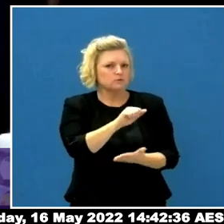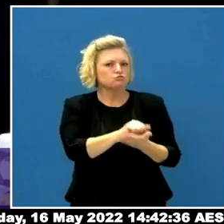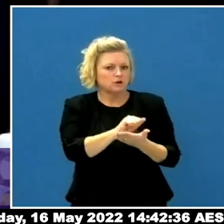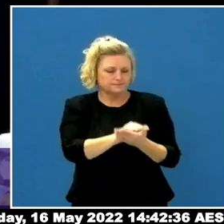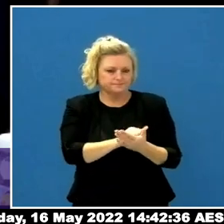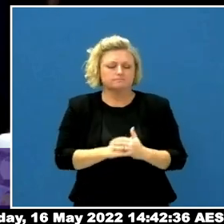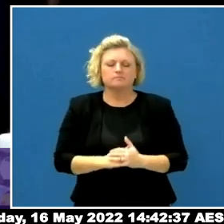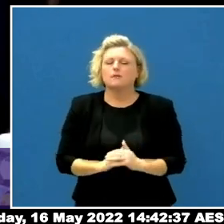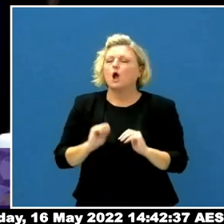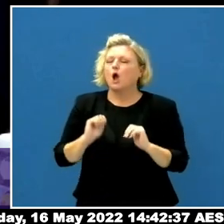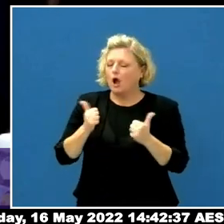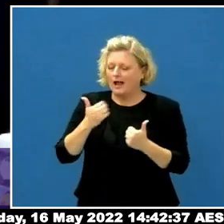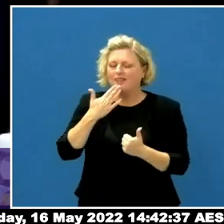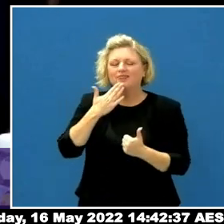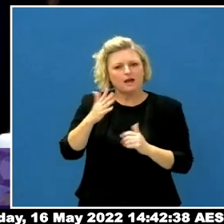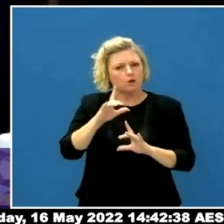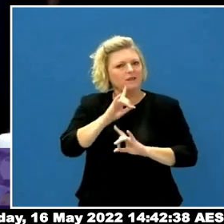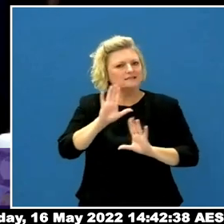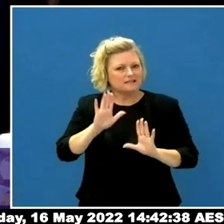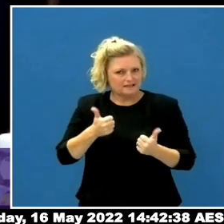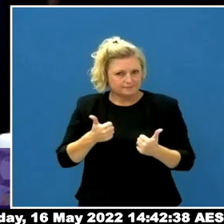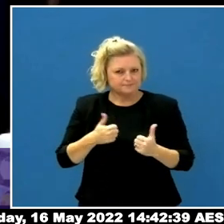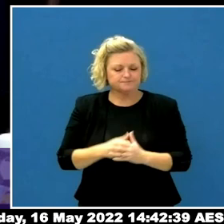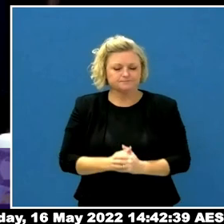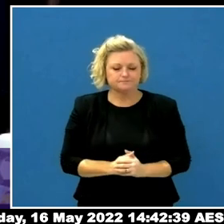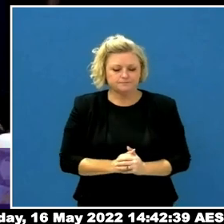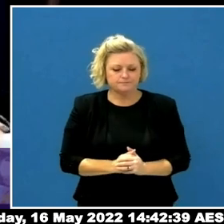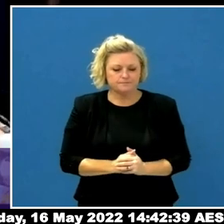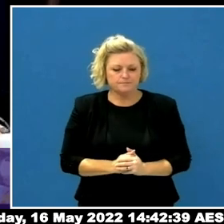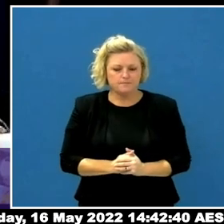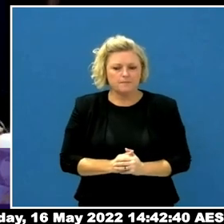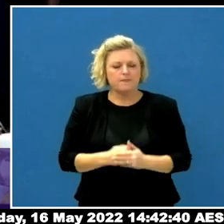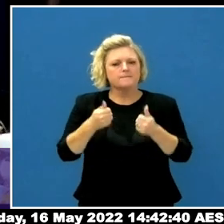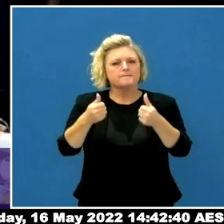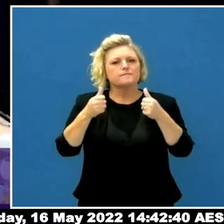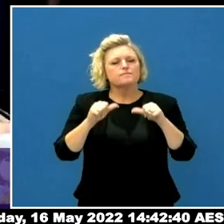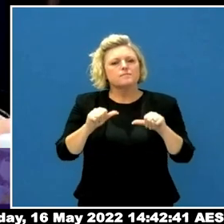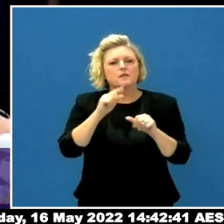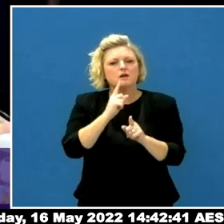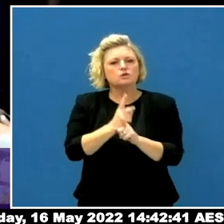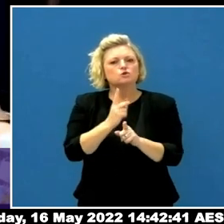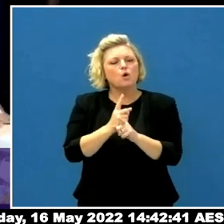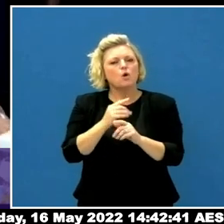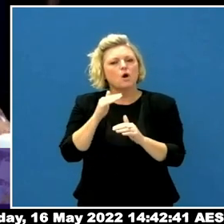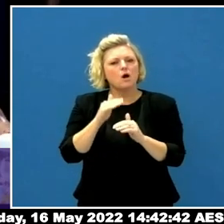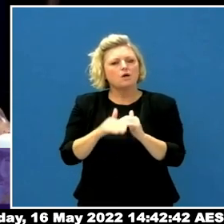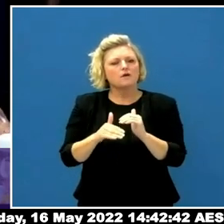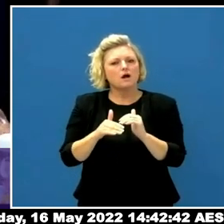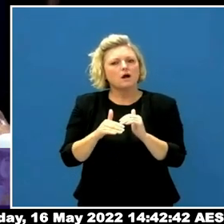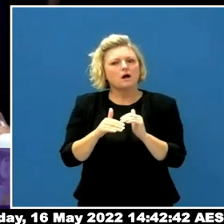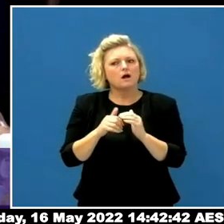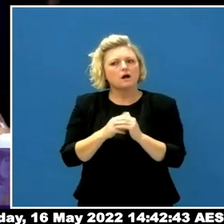One other - I want to talk about, you were talking about the changes now, but in your